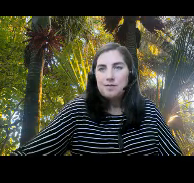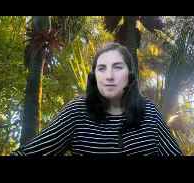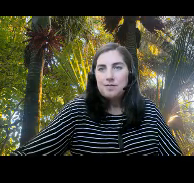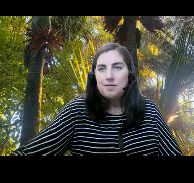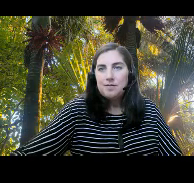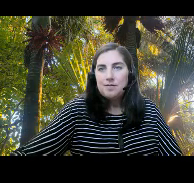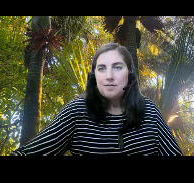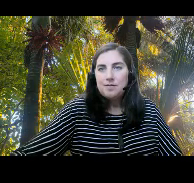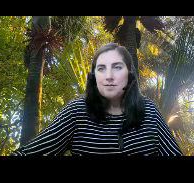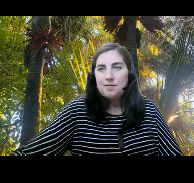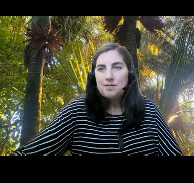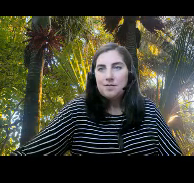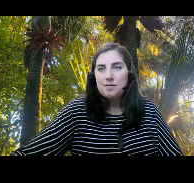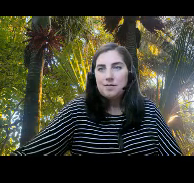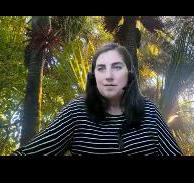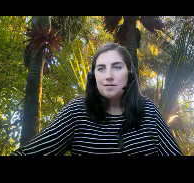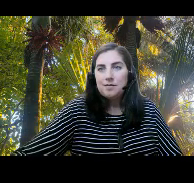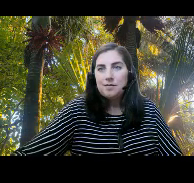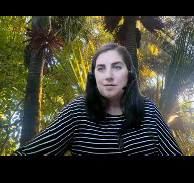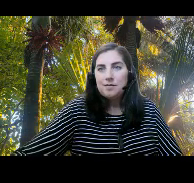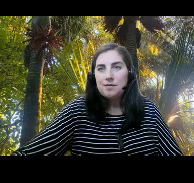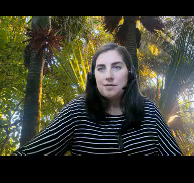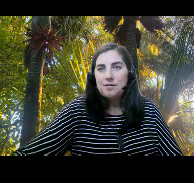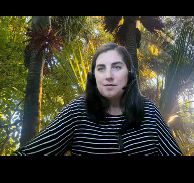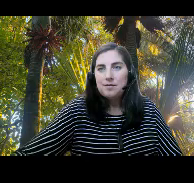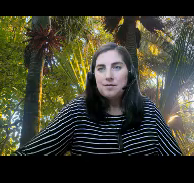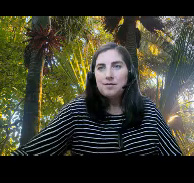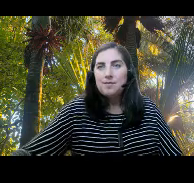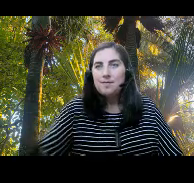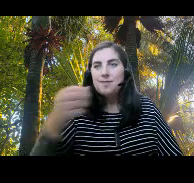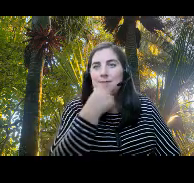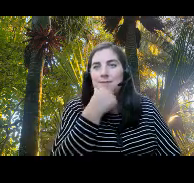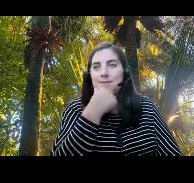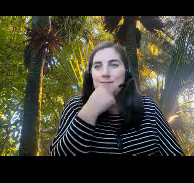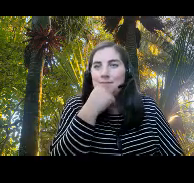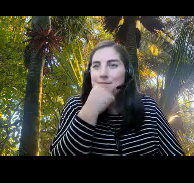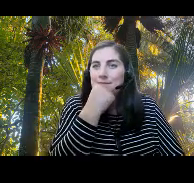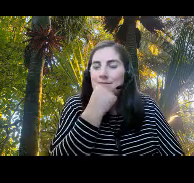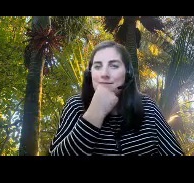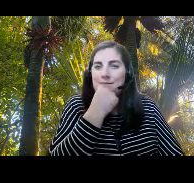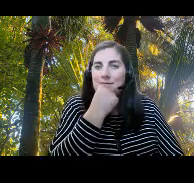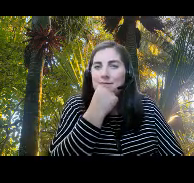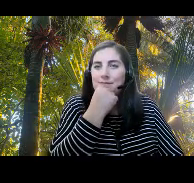even, you know, ground cover - invertebrates really love that.